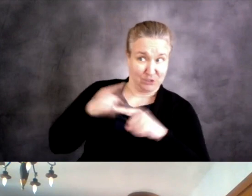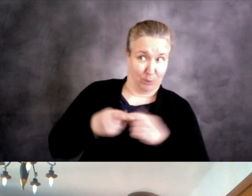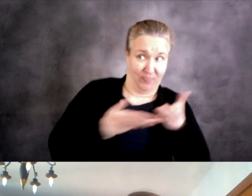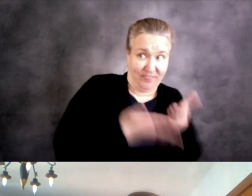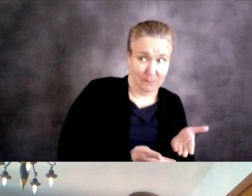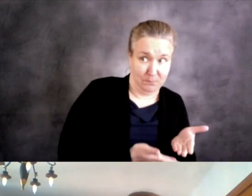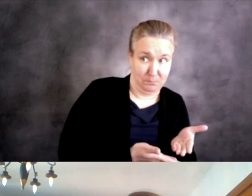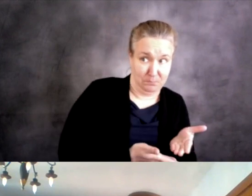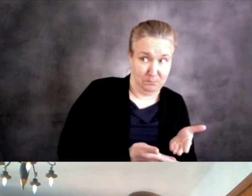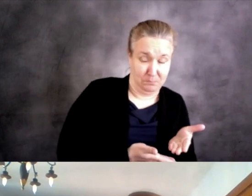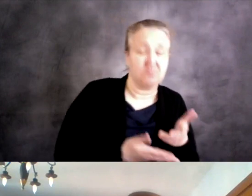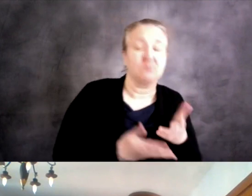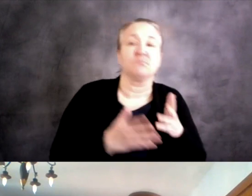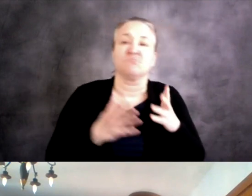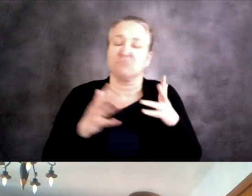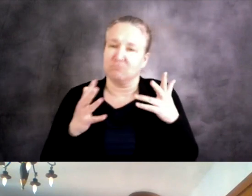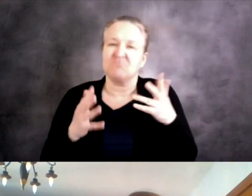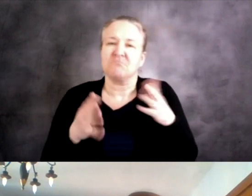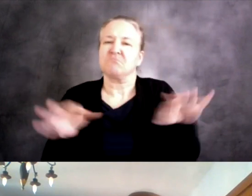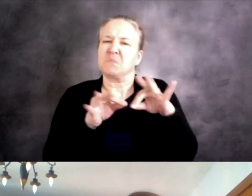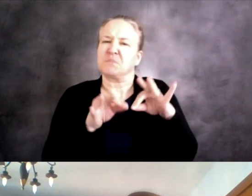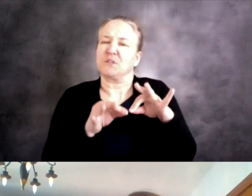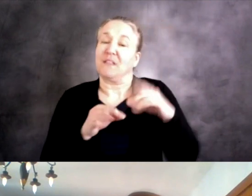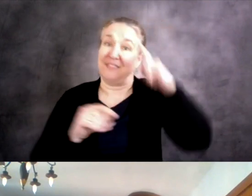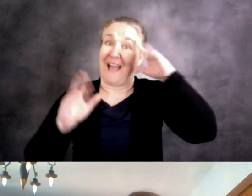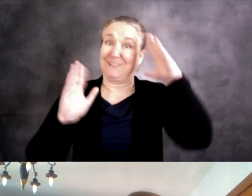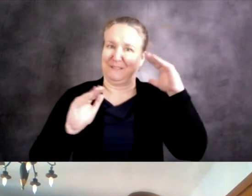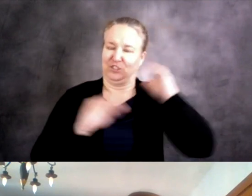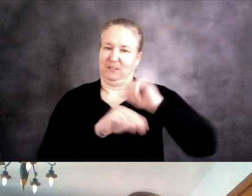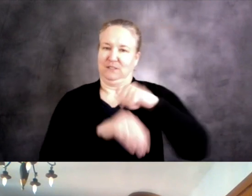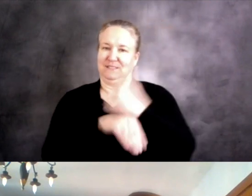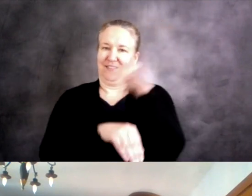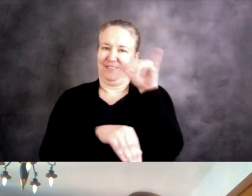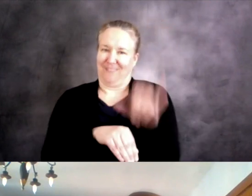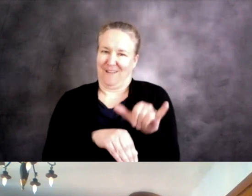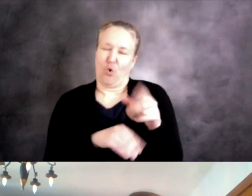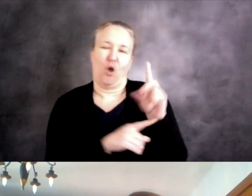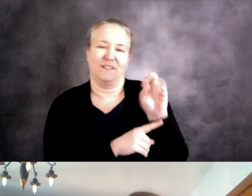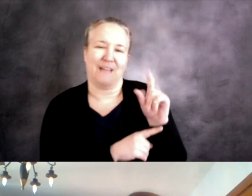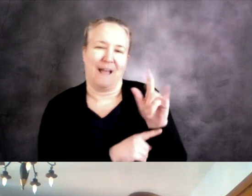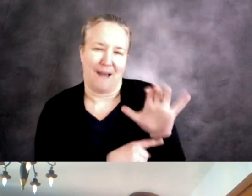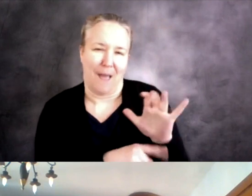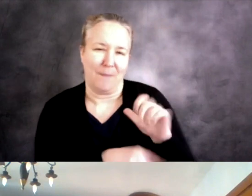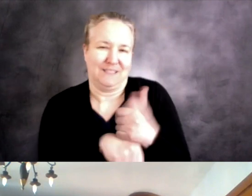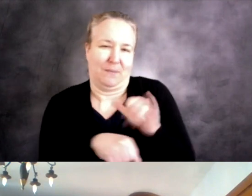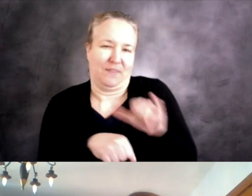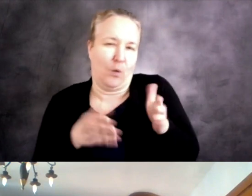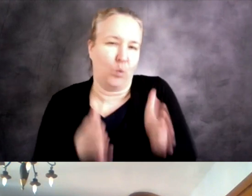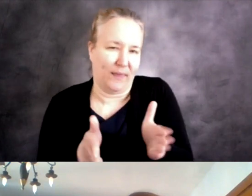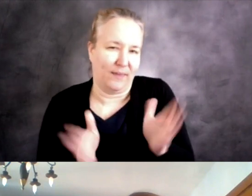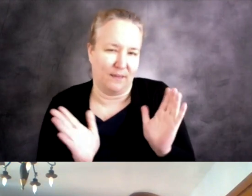And setting that up is the expectation or the dynamic, but I know that a lot of the